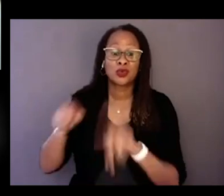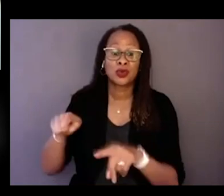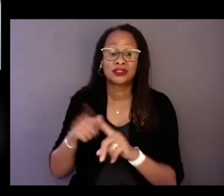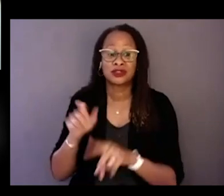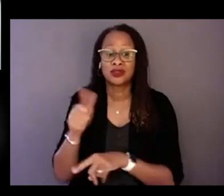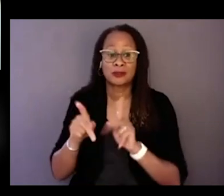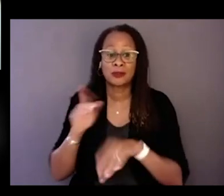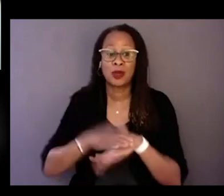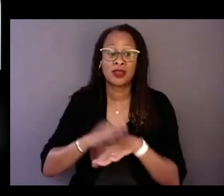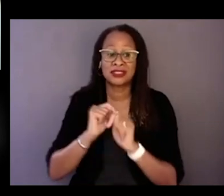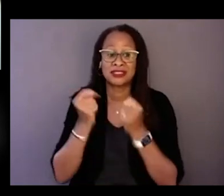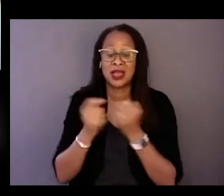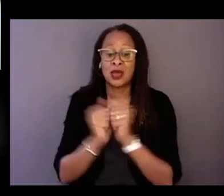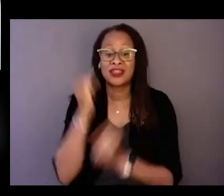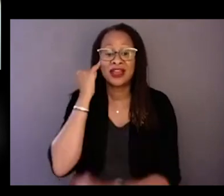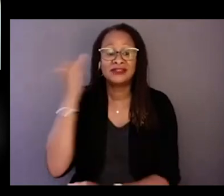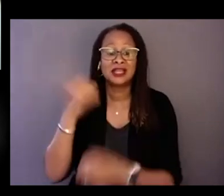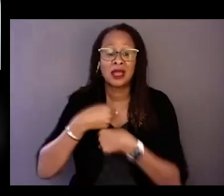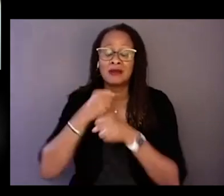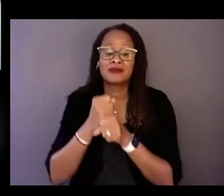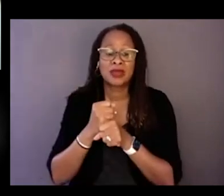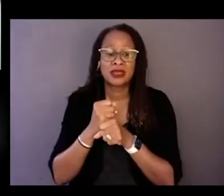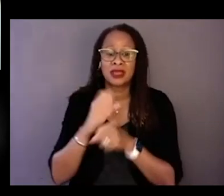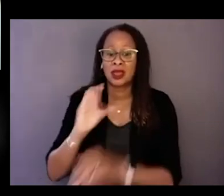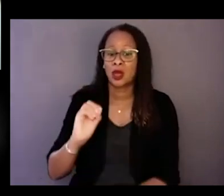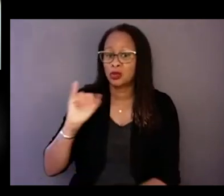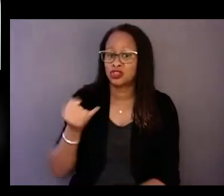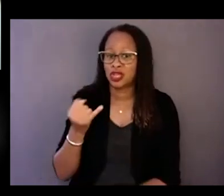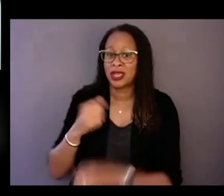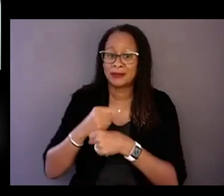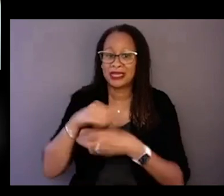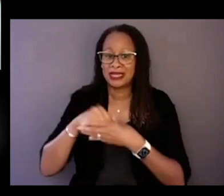on the team with the idea of making an O.J.: Made in America about Britney Spears.